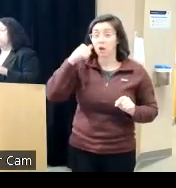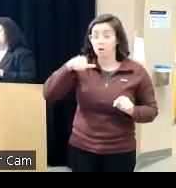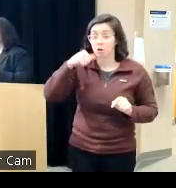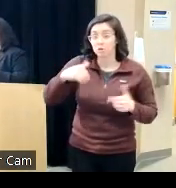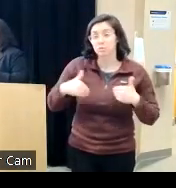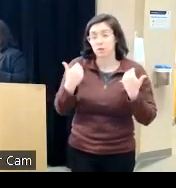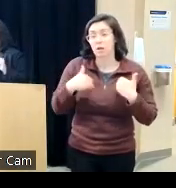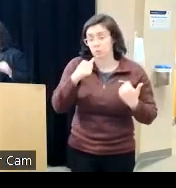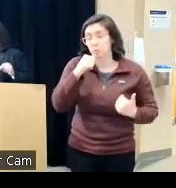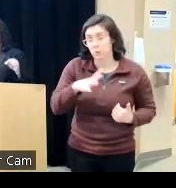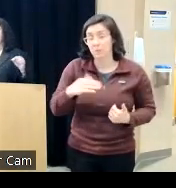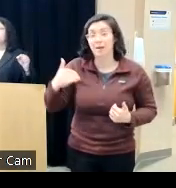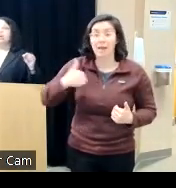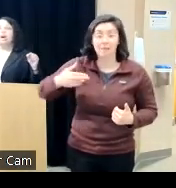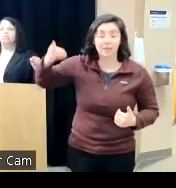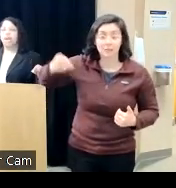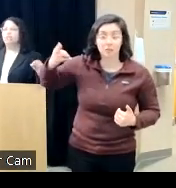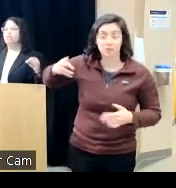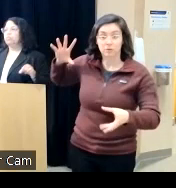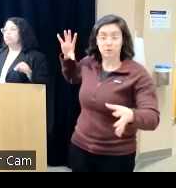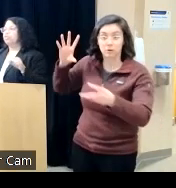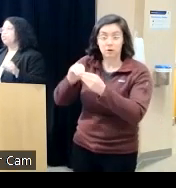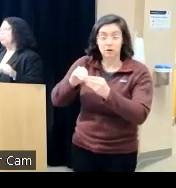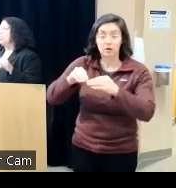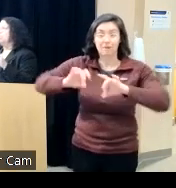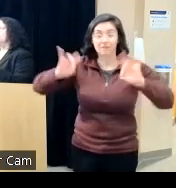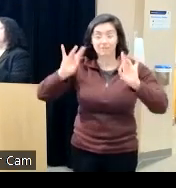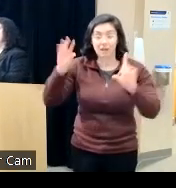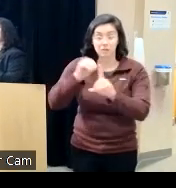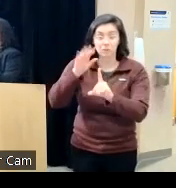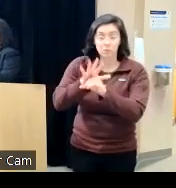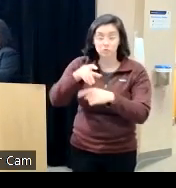young women who have histories of violence exposure and Trauma they're much more likely